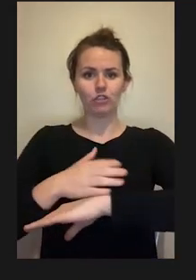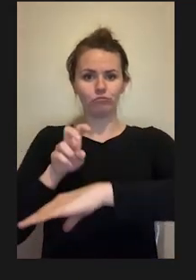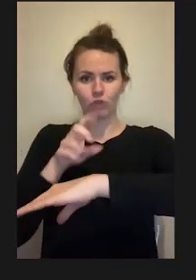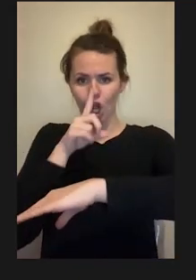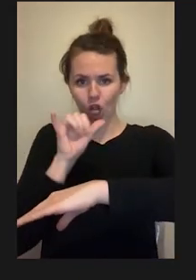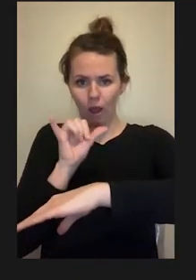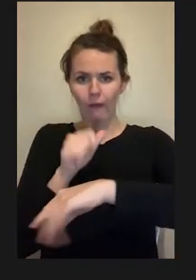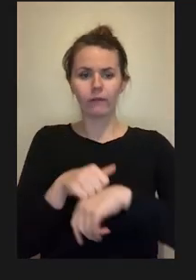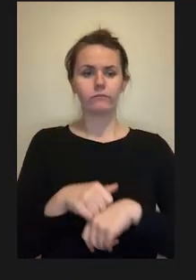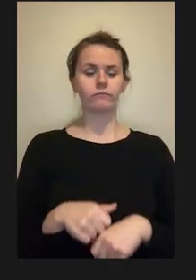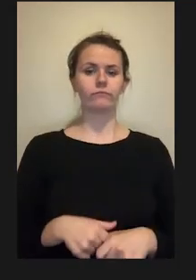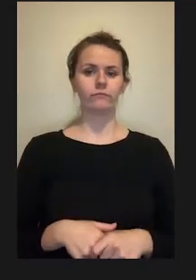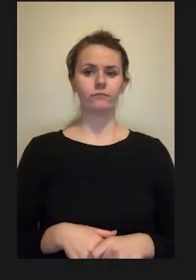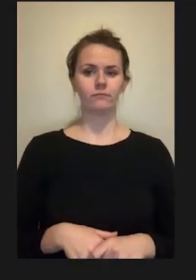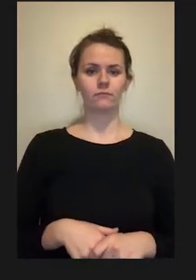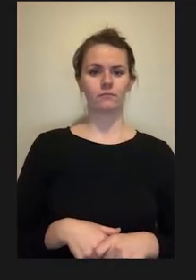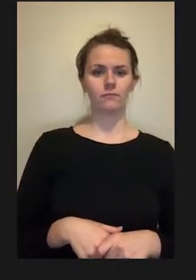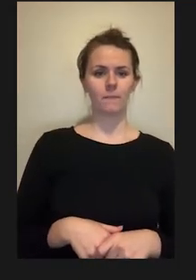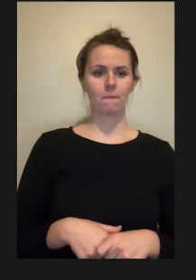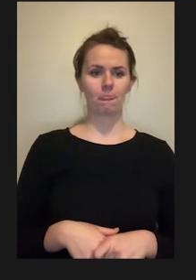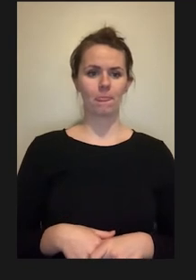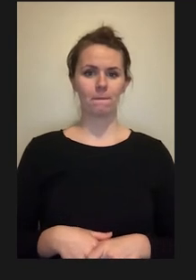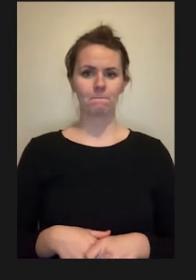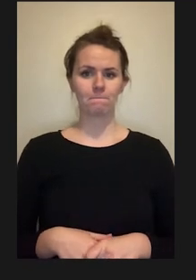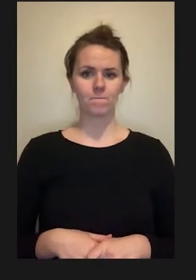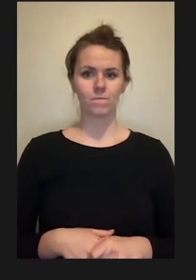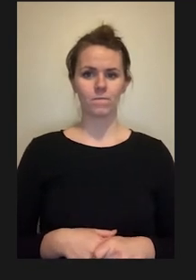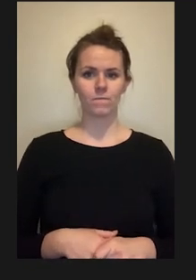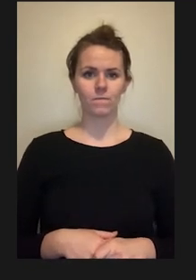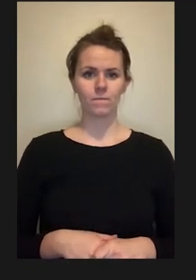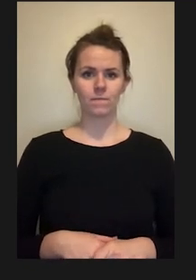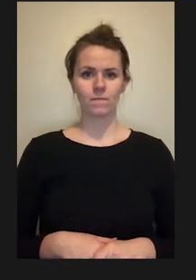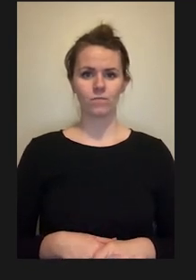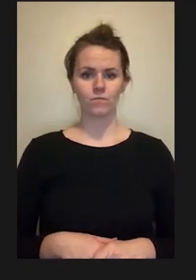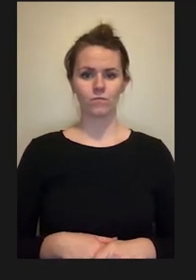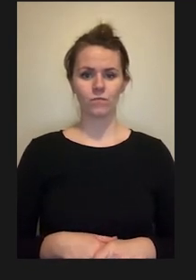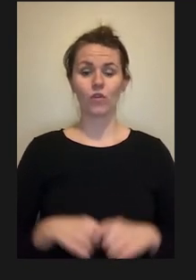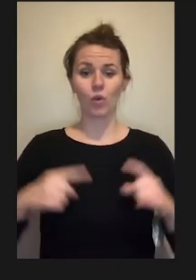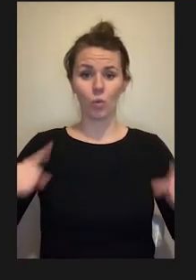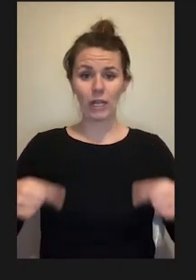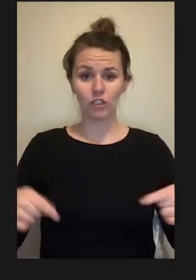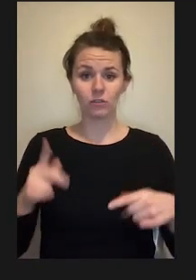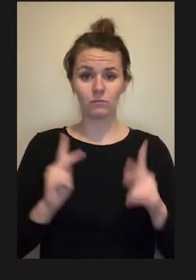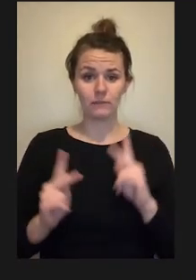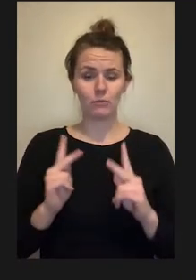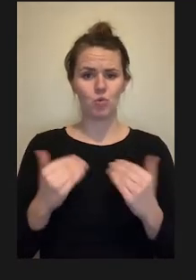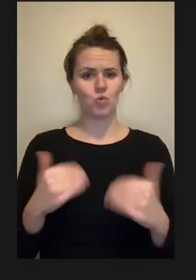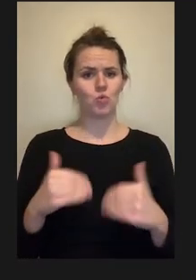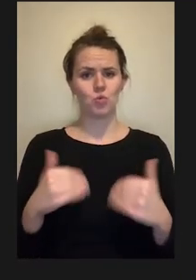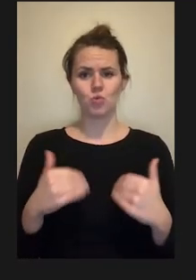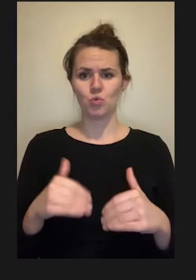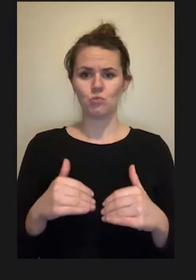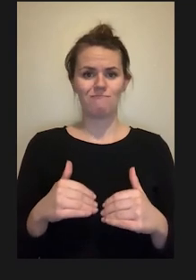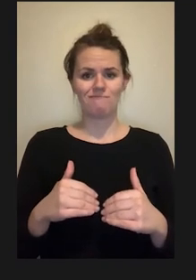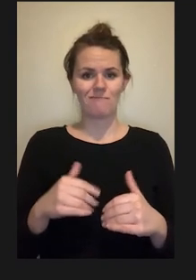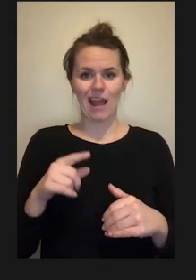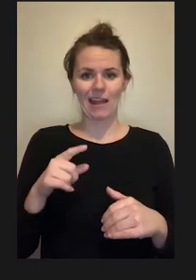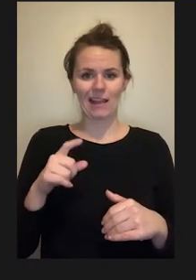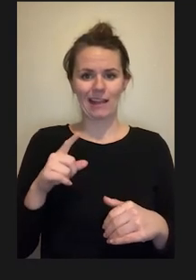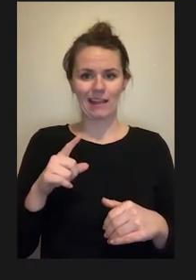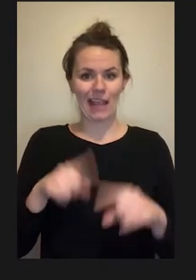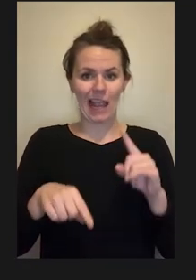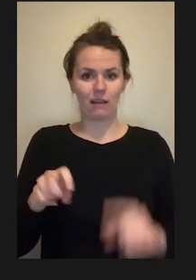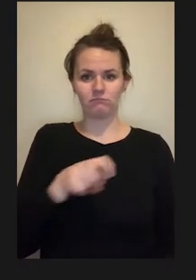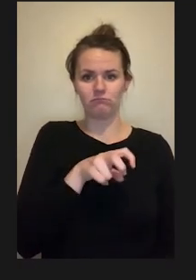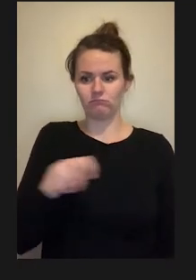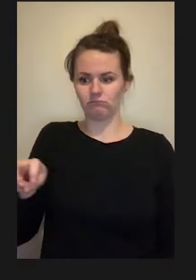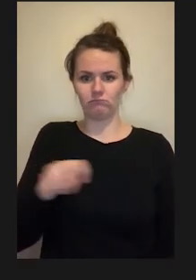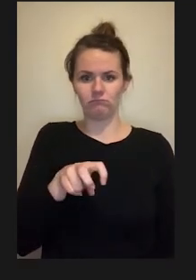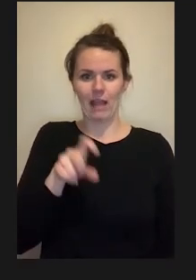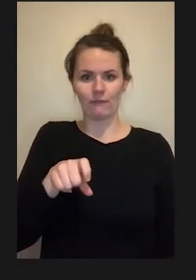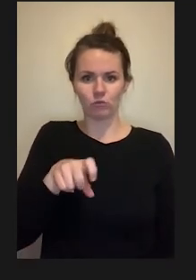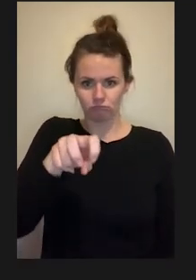Wheelchair users are faced with the inability to laterally move side to side, so if something